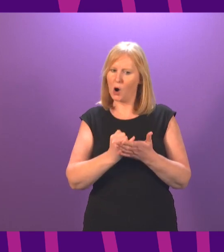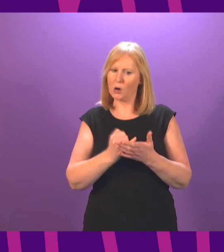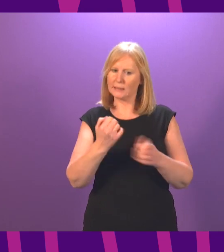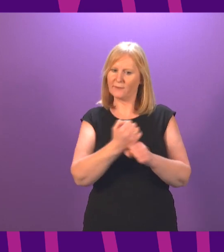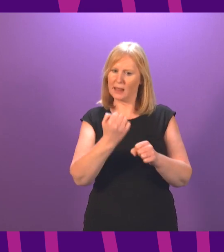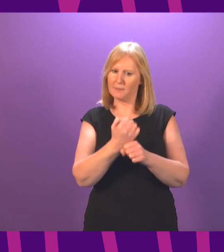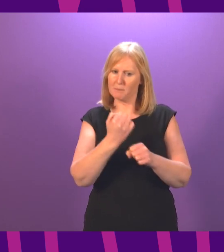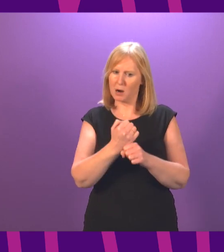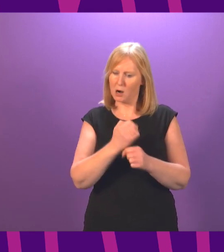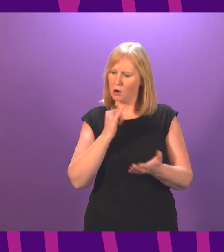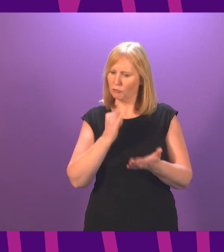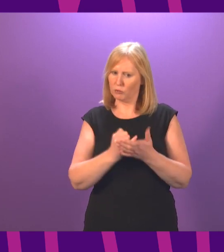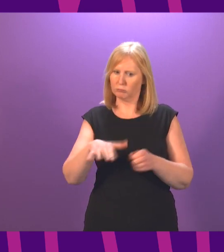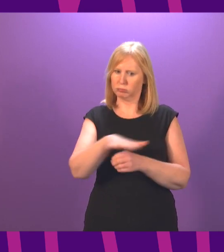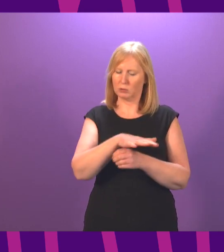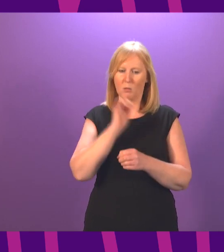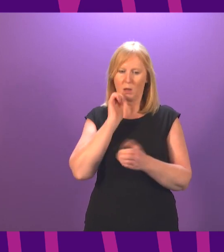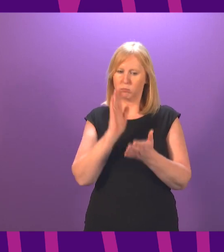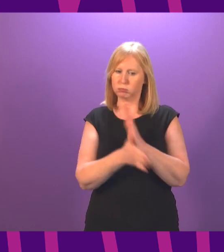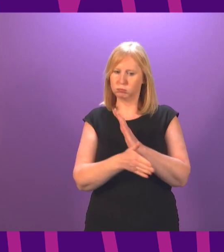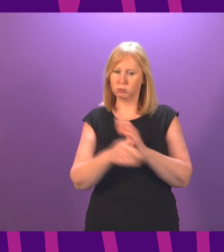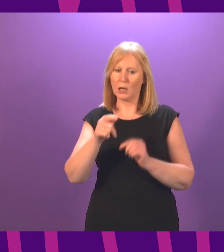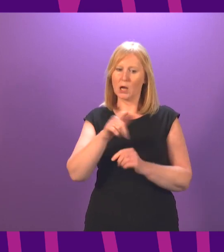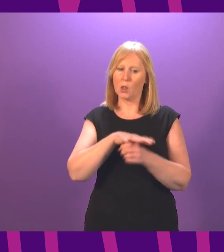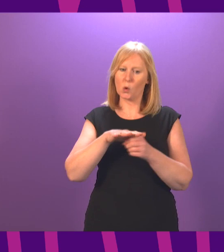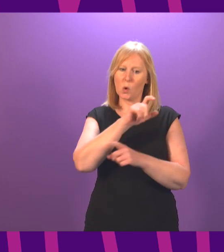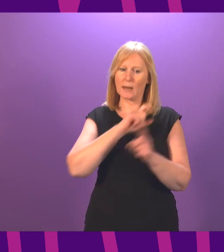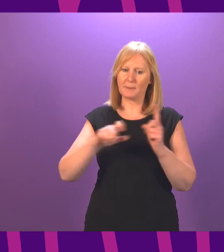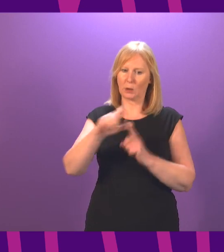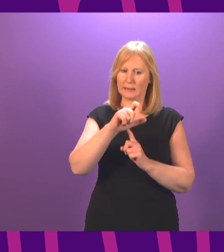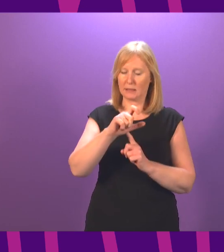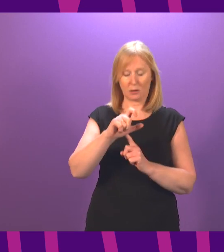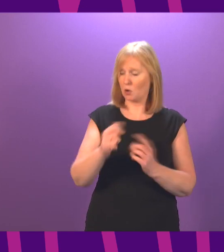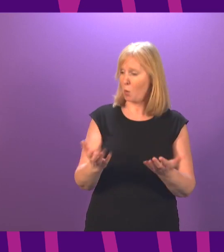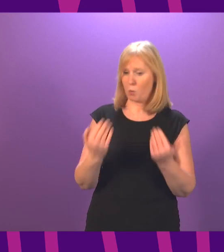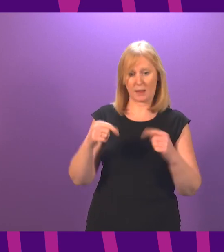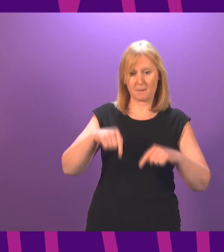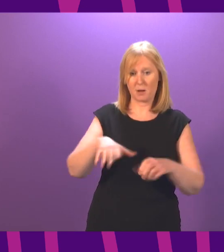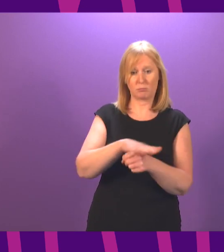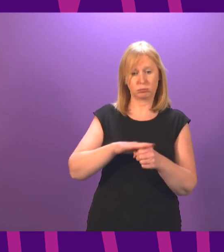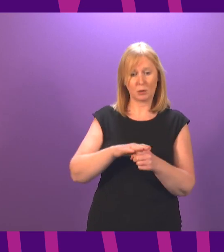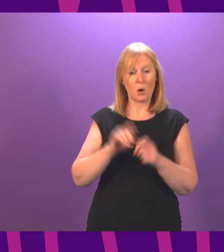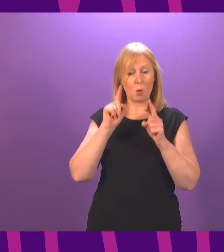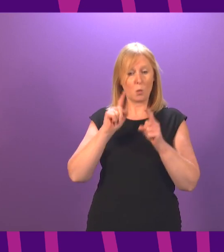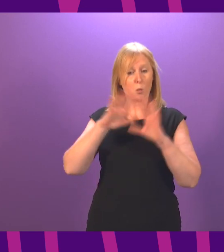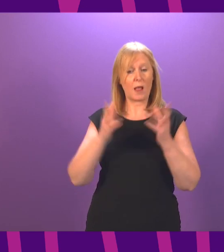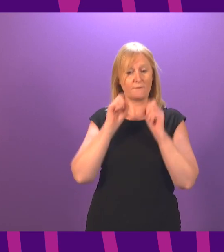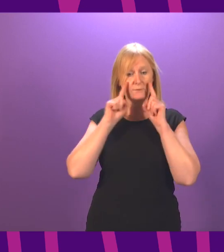unacceptable damage to the local environment and community, and that it is simply utterly unwelcome within our world-famous national park?